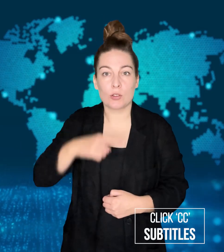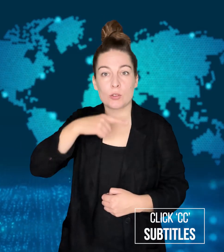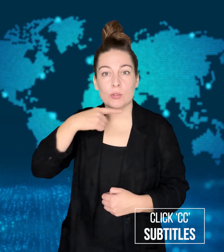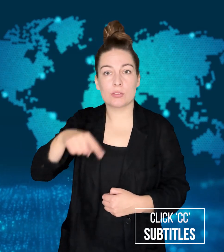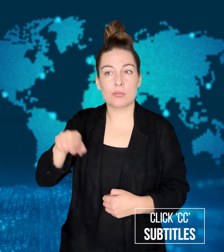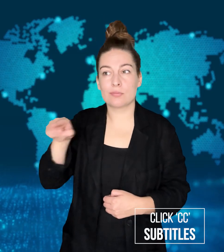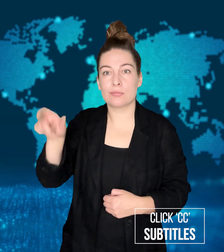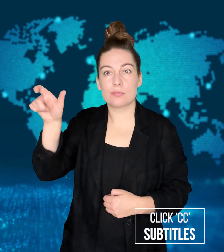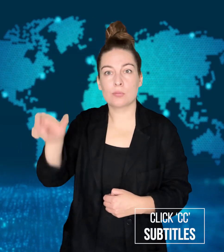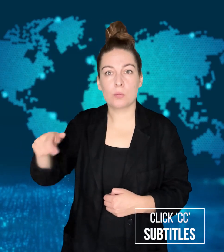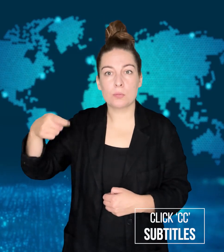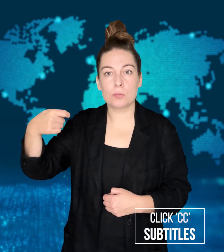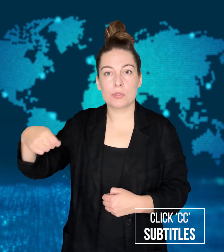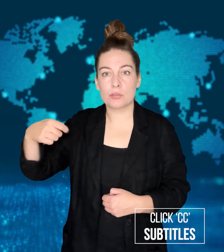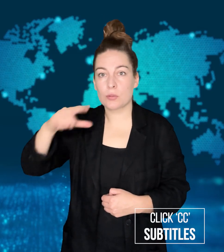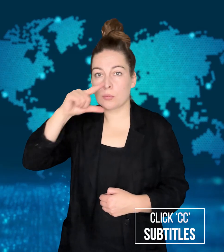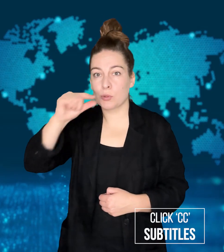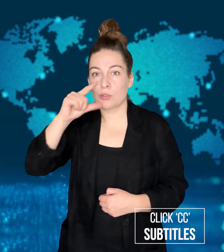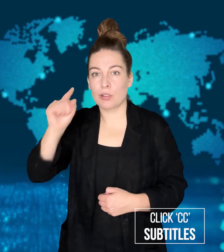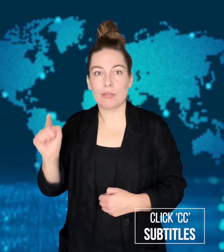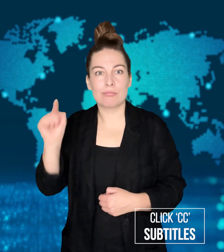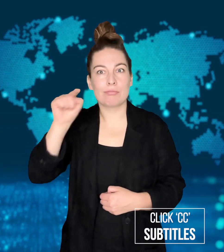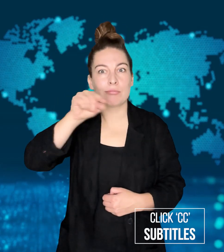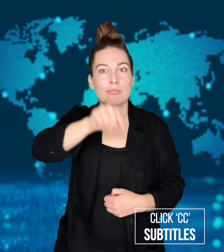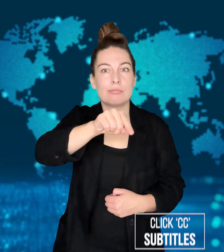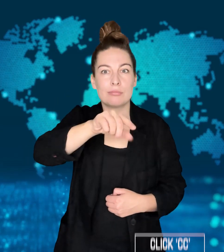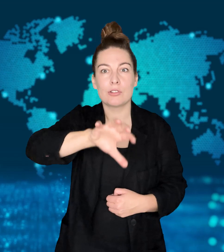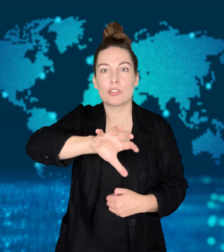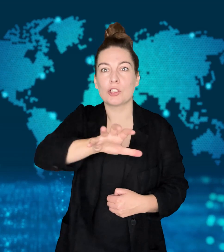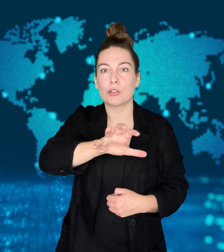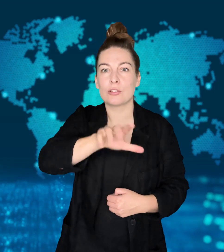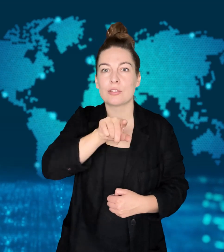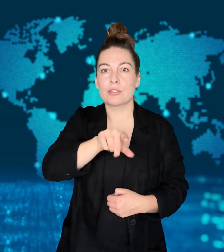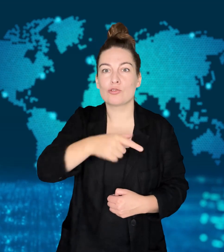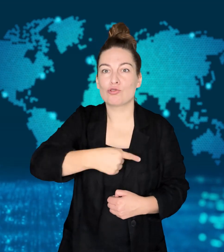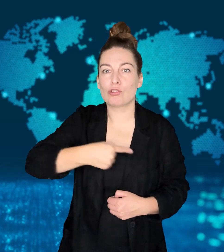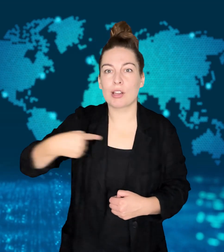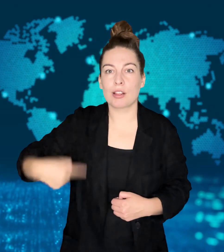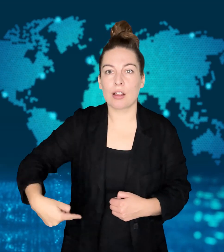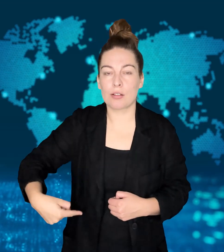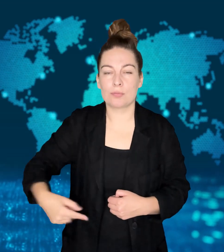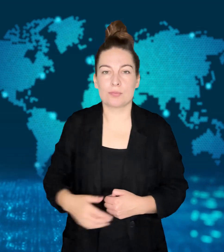Putin visits China